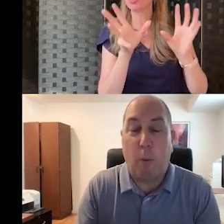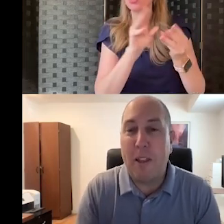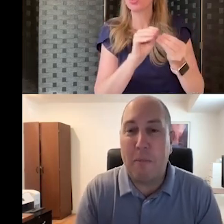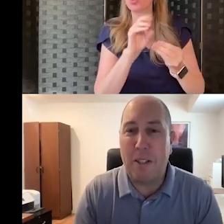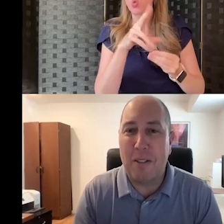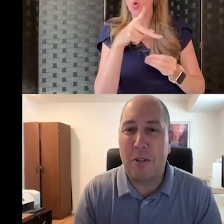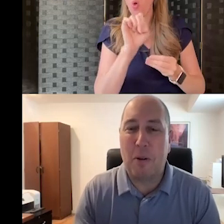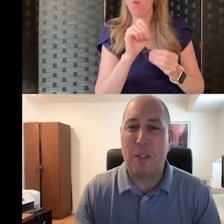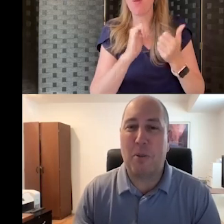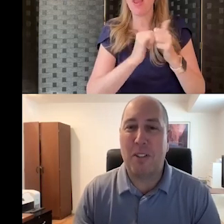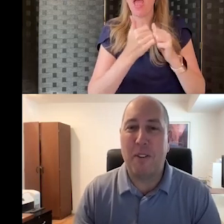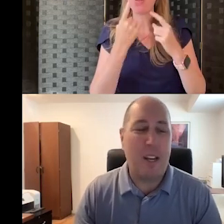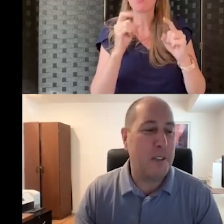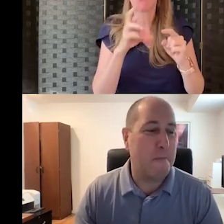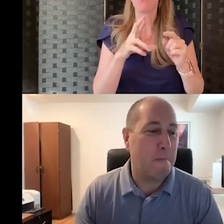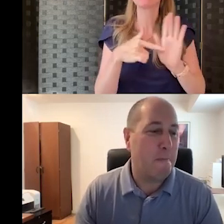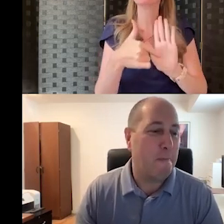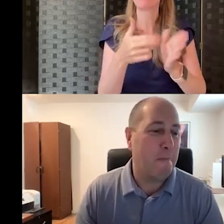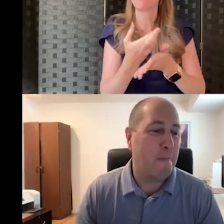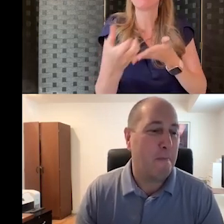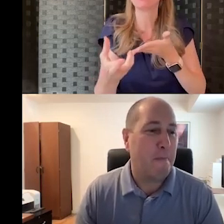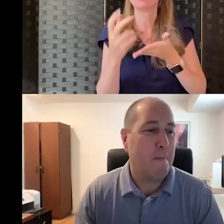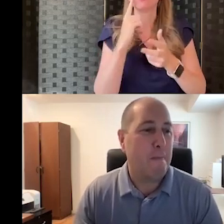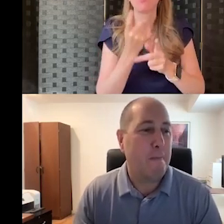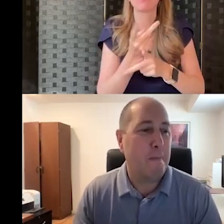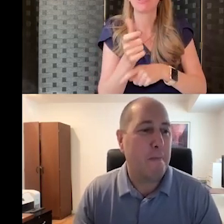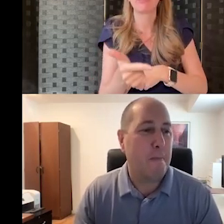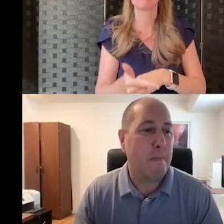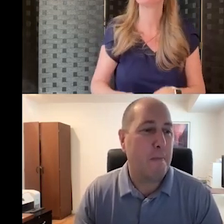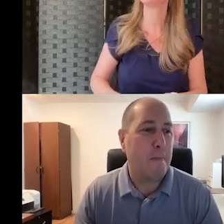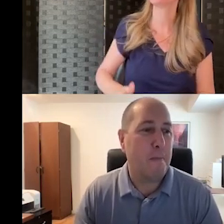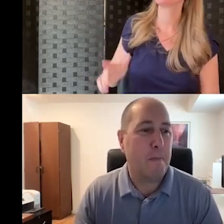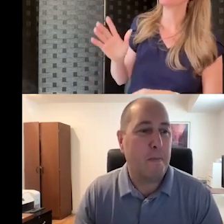point them to a resource if you would like to. >> Adrian: Broadly -- I will cover this sort